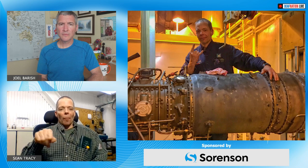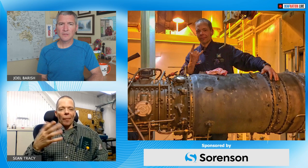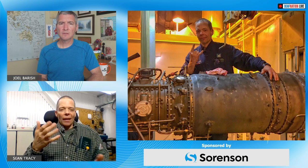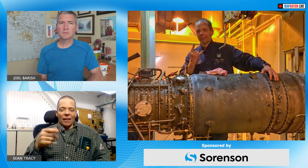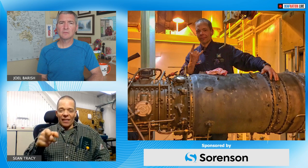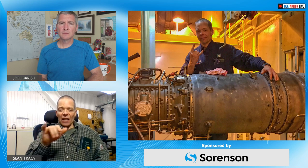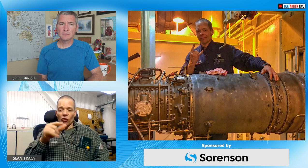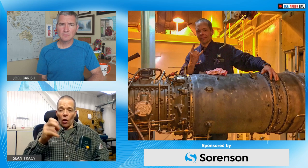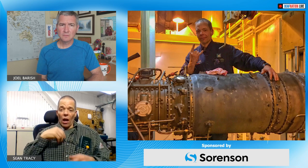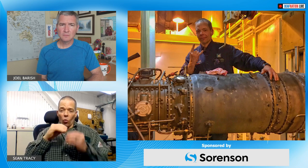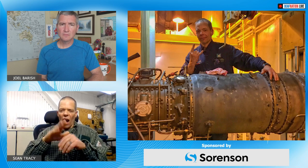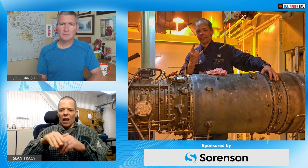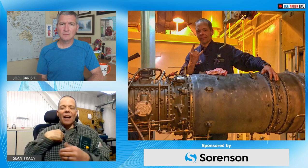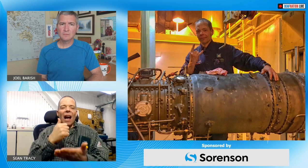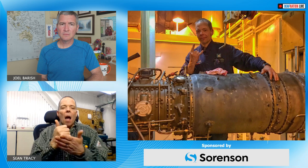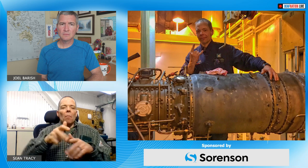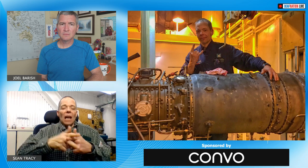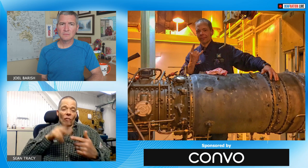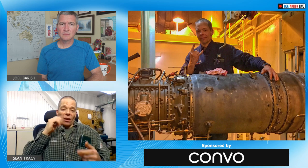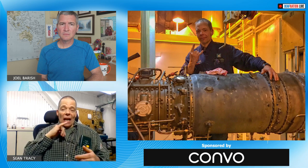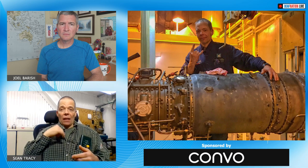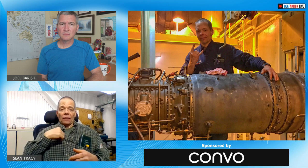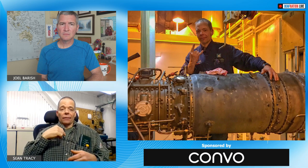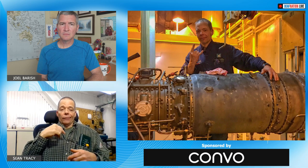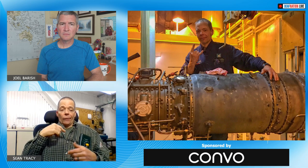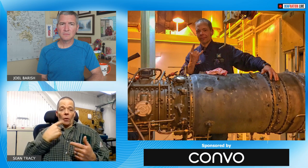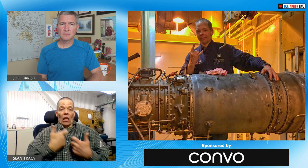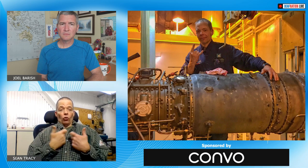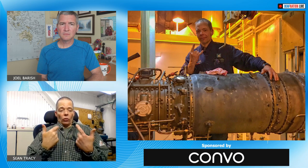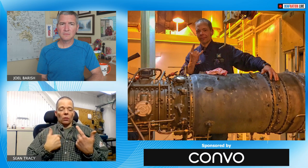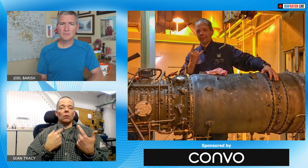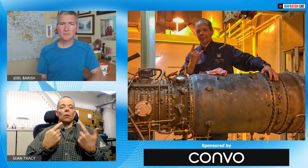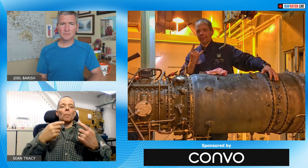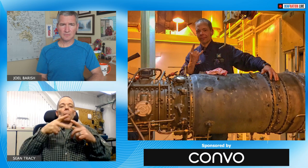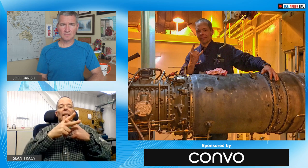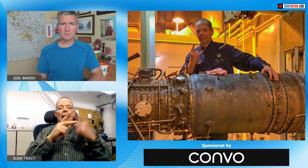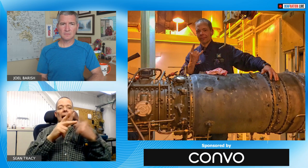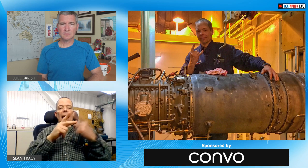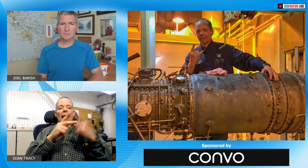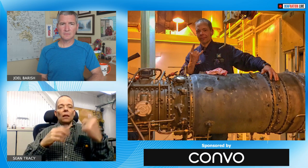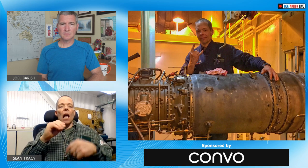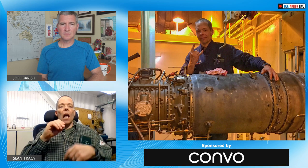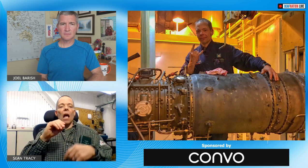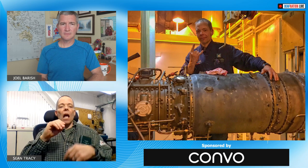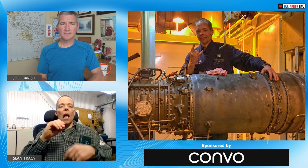I was working on the generator to help out the mechanics. On the platform we have me as the electrician,